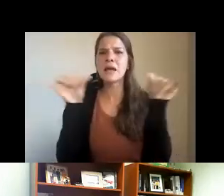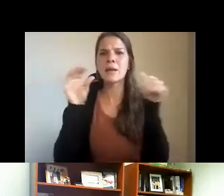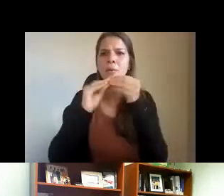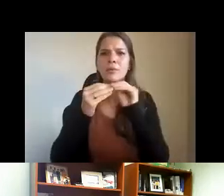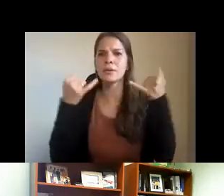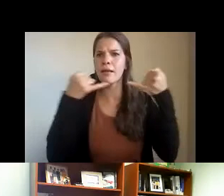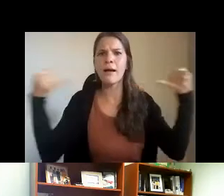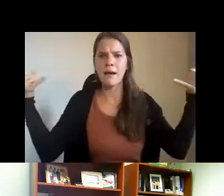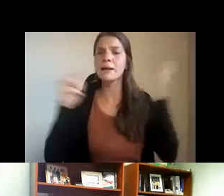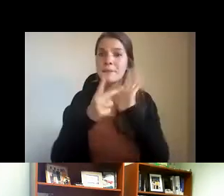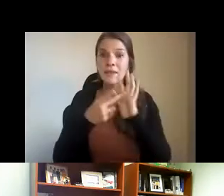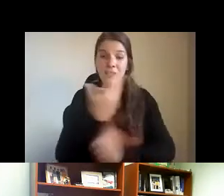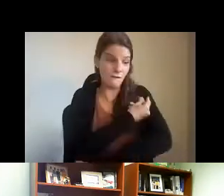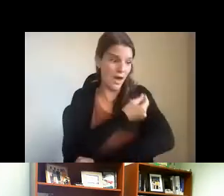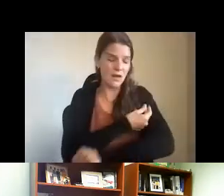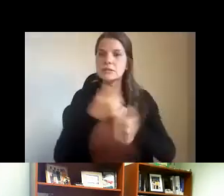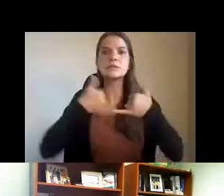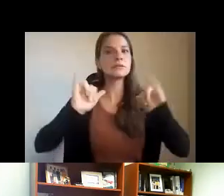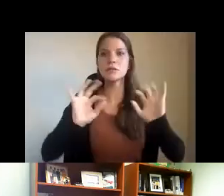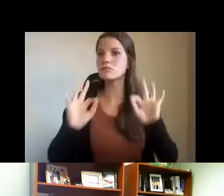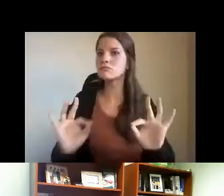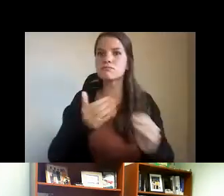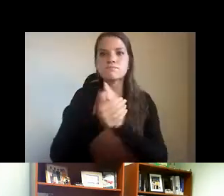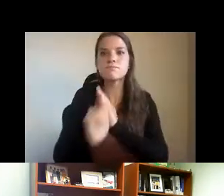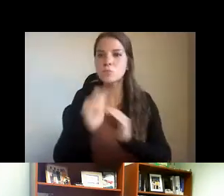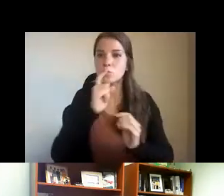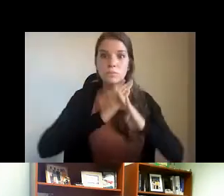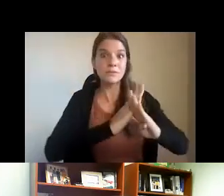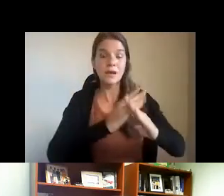working just as well right now against the delta variant as it did against the original strains.